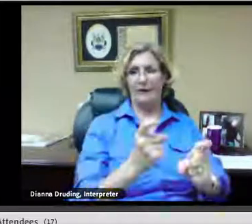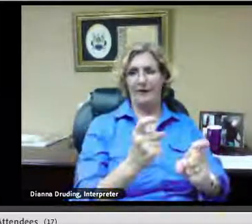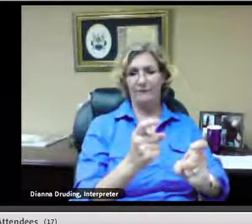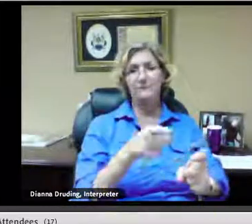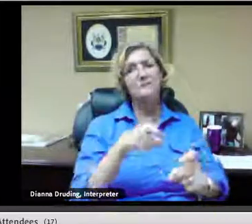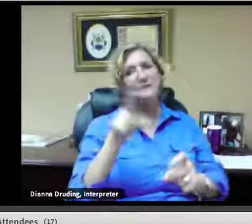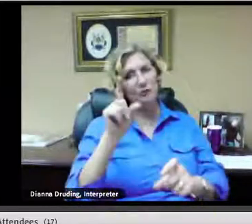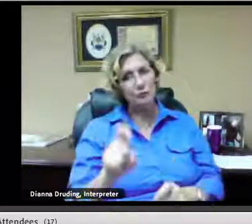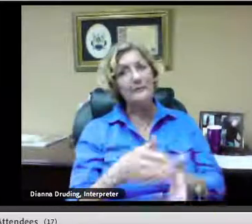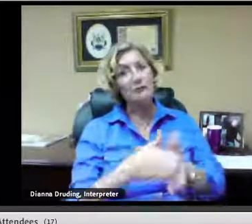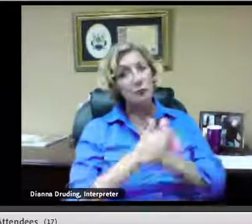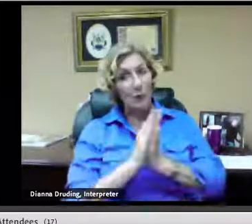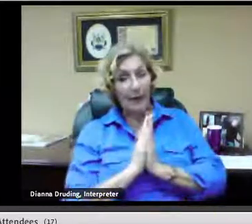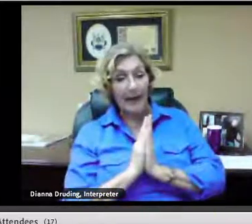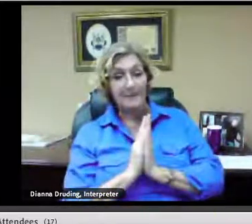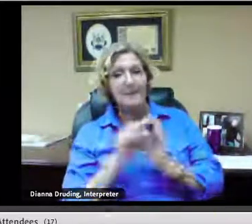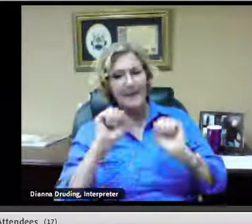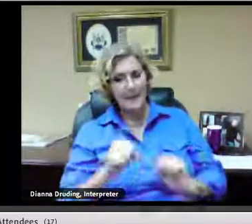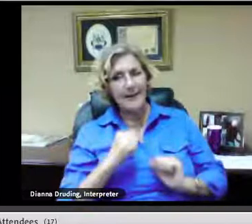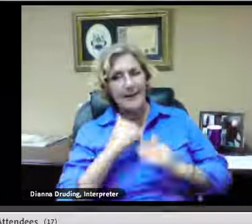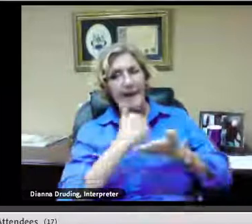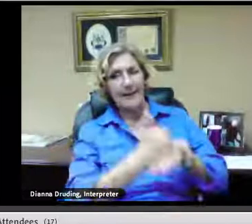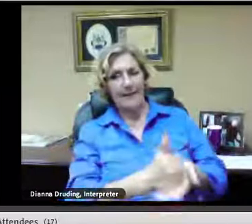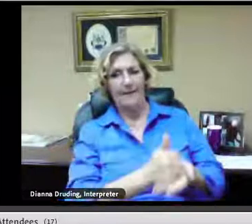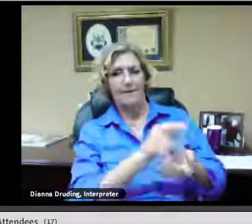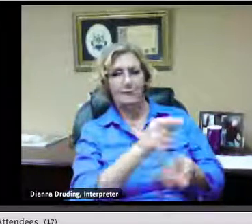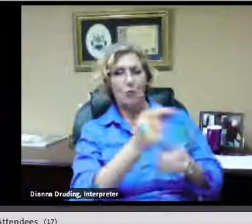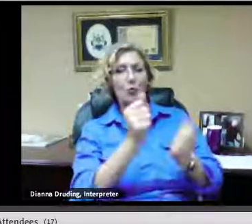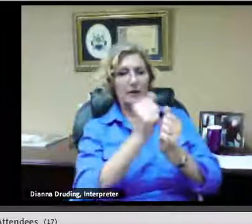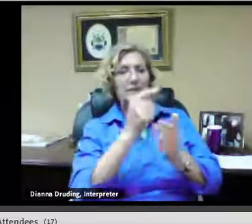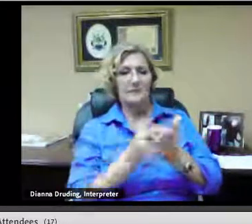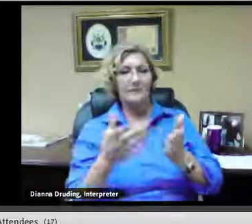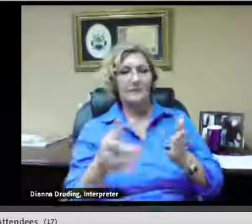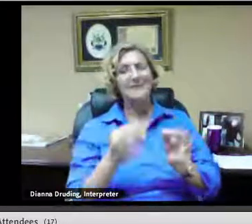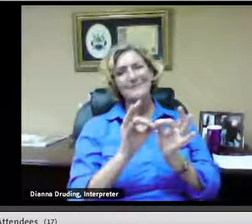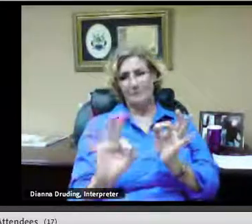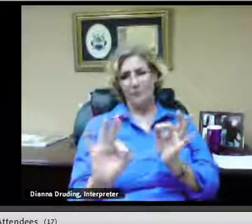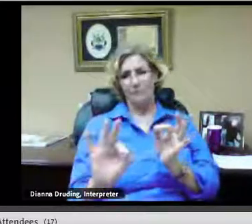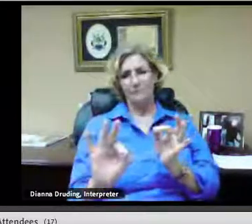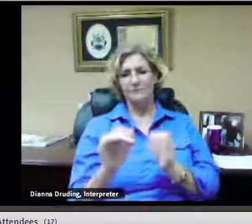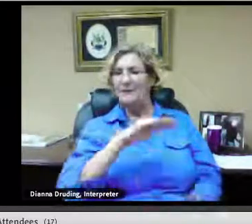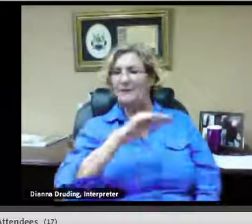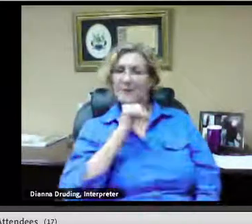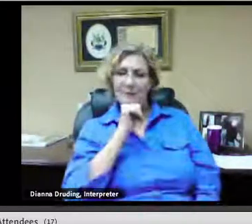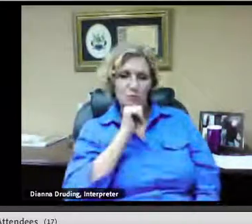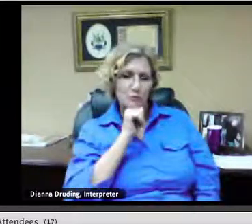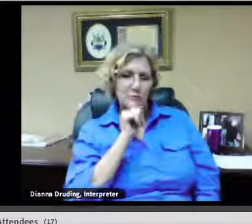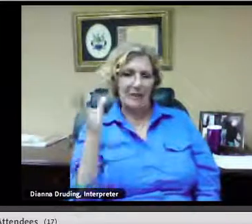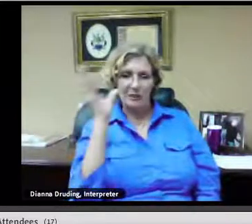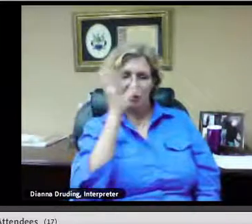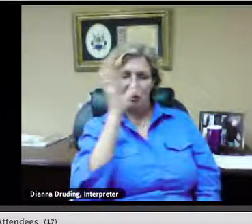Do not assume that a person with one kind of disability has other disabilities. Getting back to John again, he had cerebral palsy.